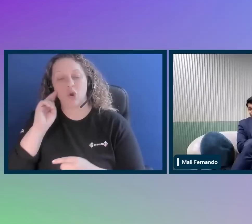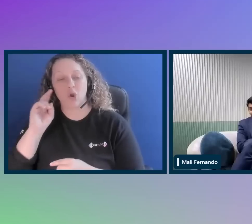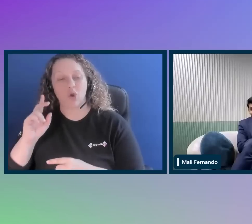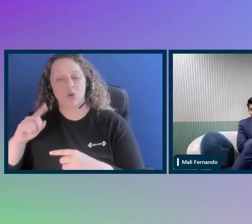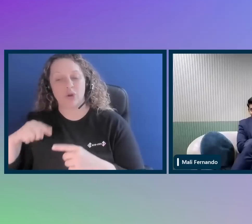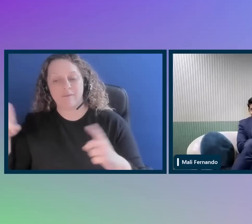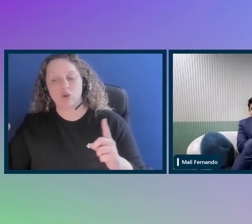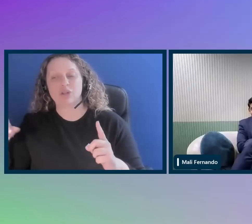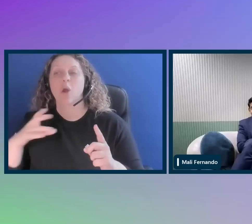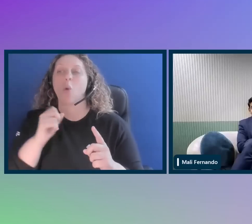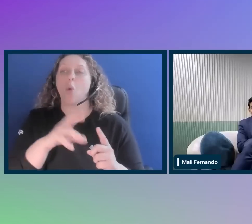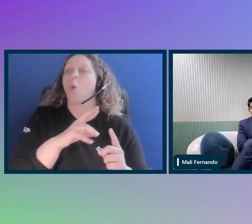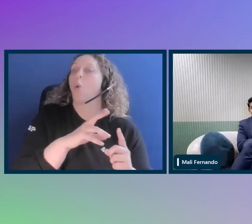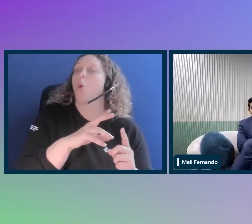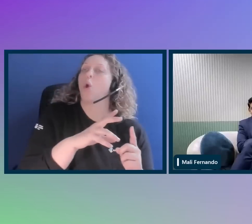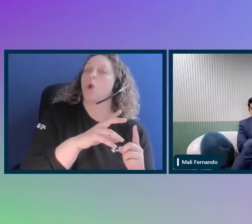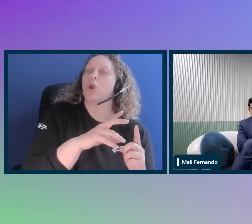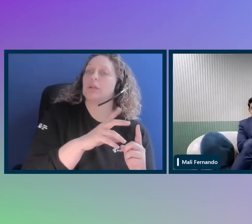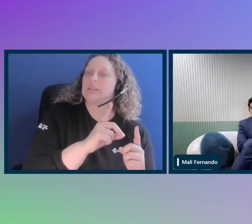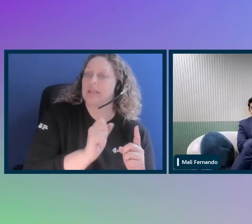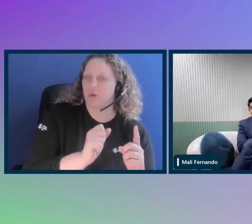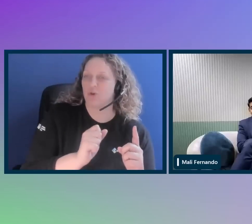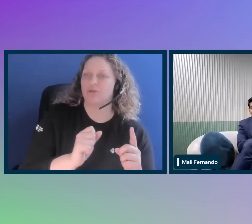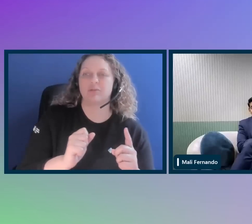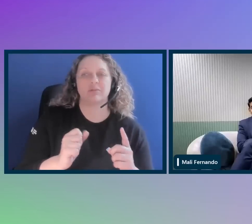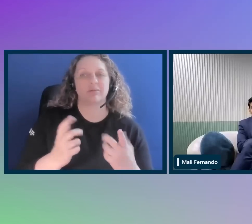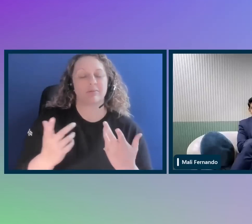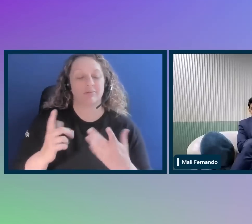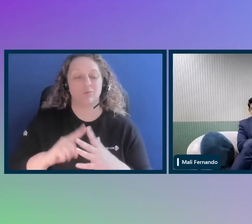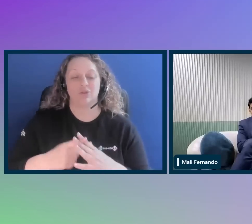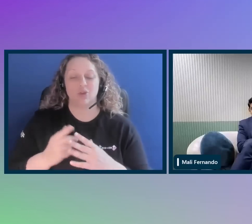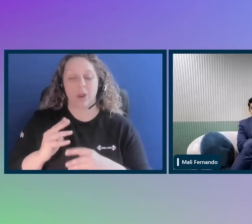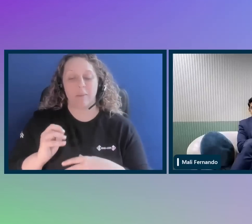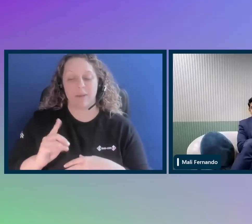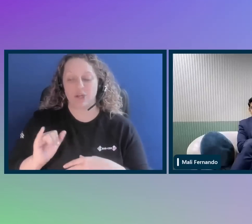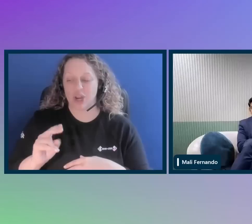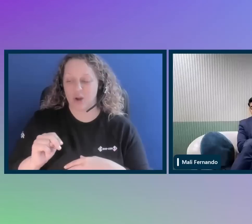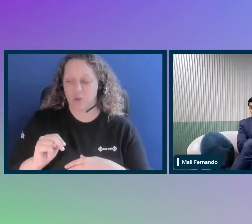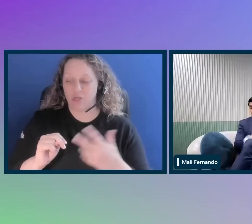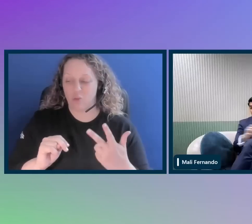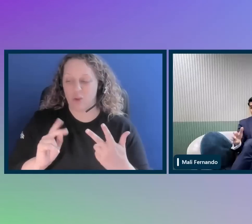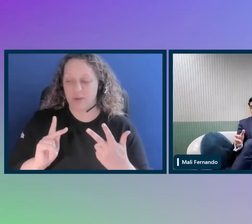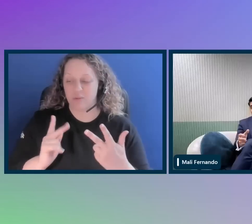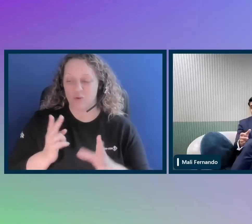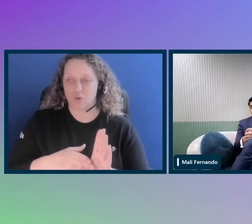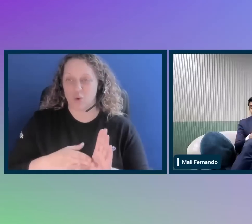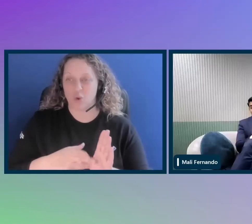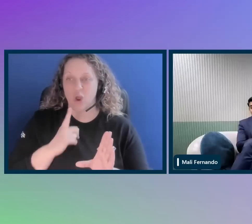The program started mid-January. We've had three people join. And of course, if those apprentices